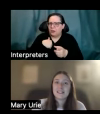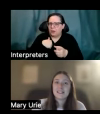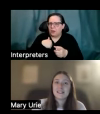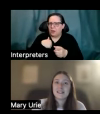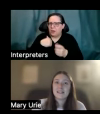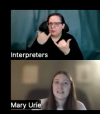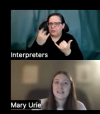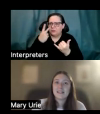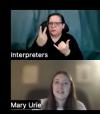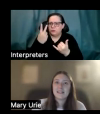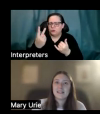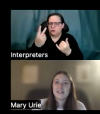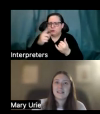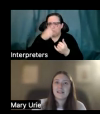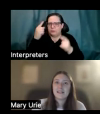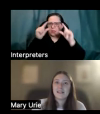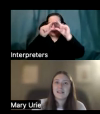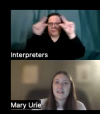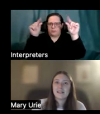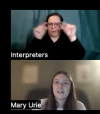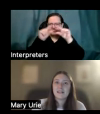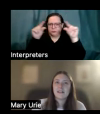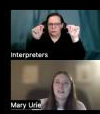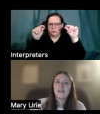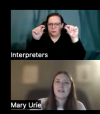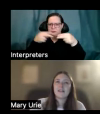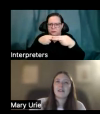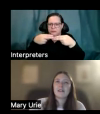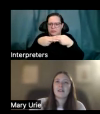boxes over your slides up at the top. I'm not sure if that is